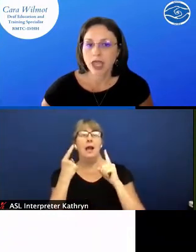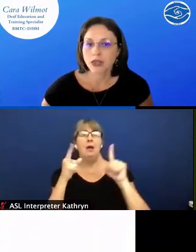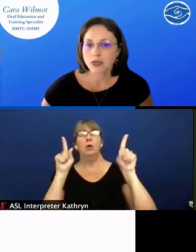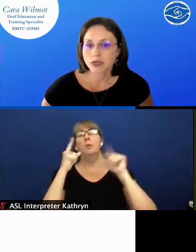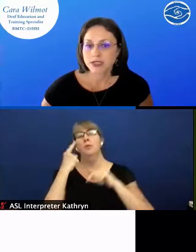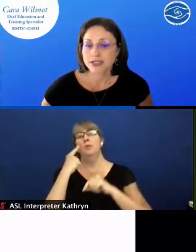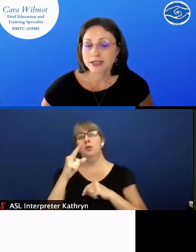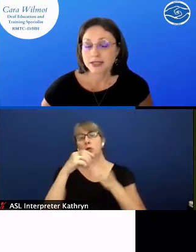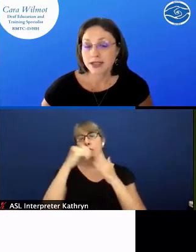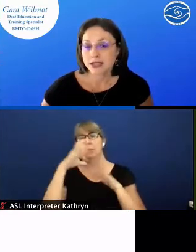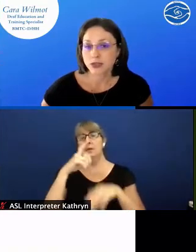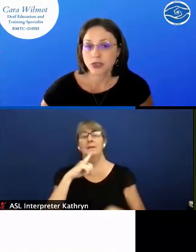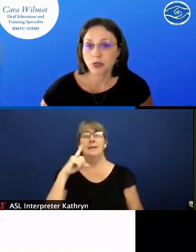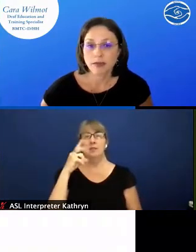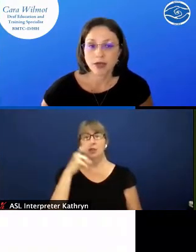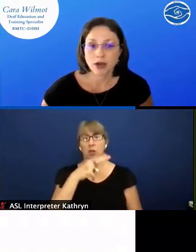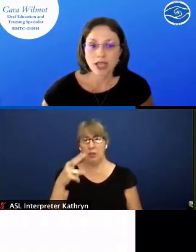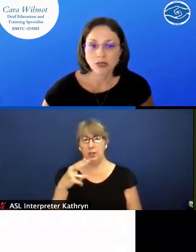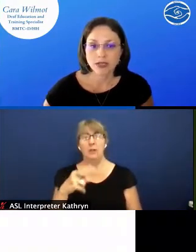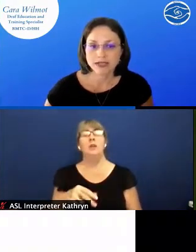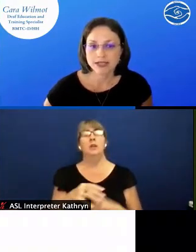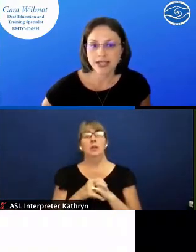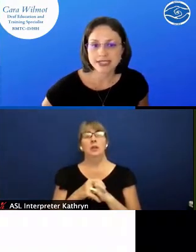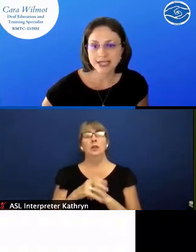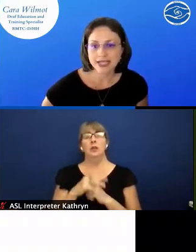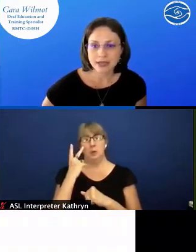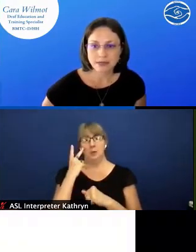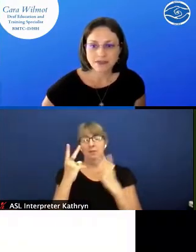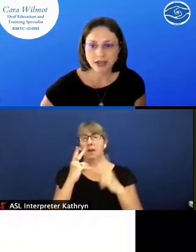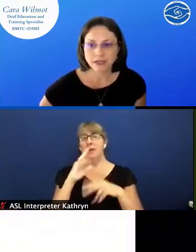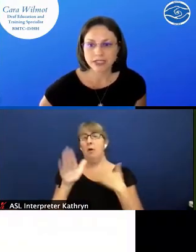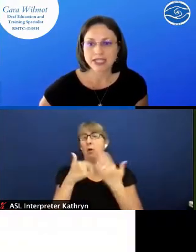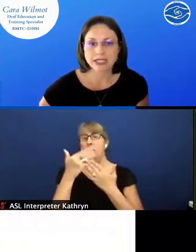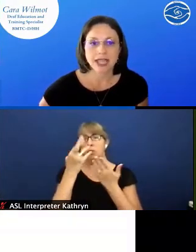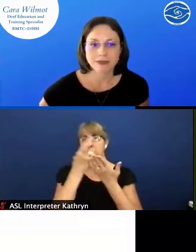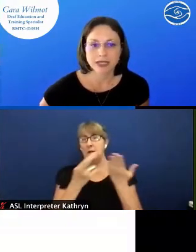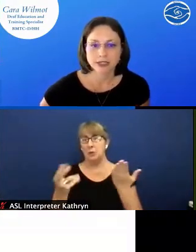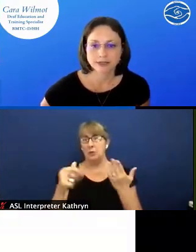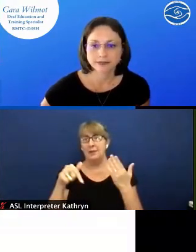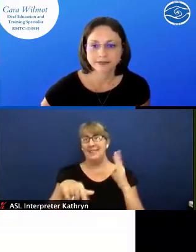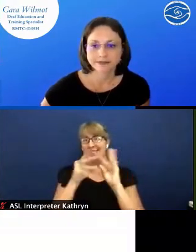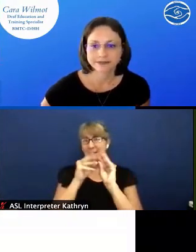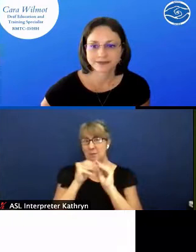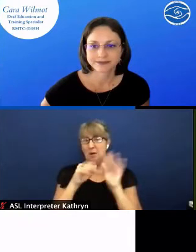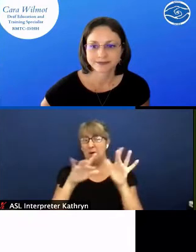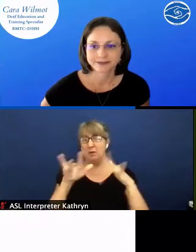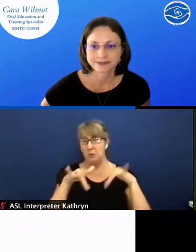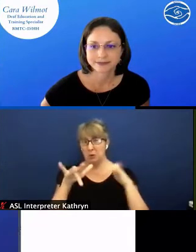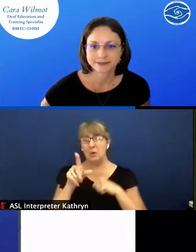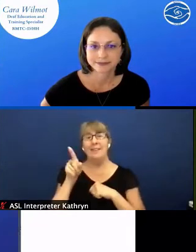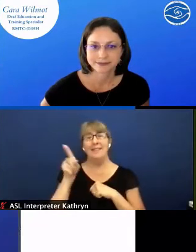the resources discussed during the webinar as well as the slide deck can be found in the LiveBinder.